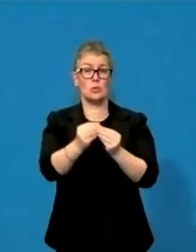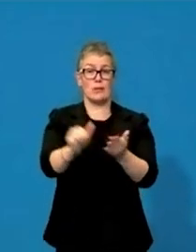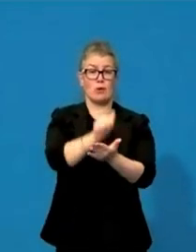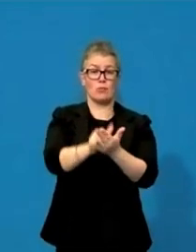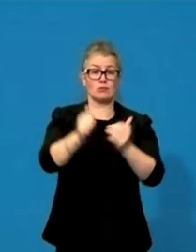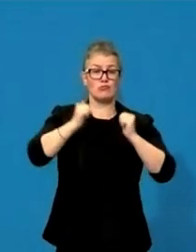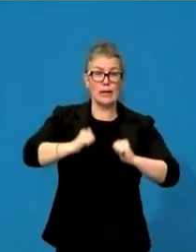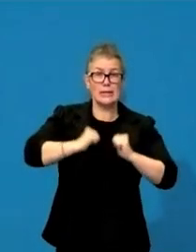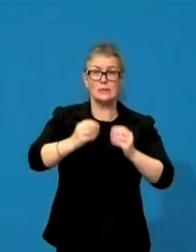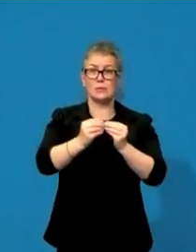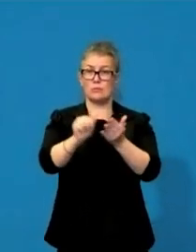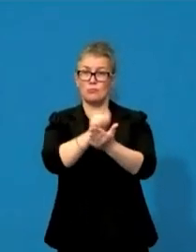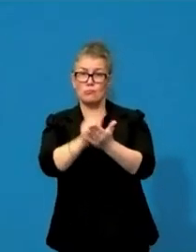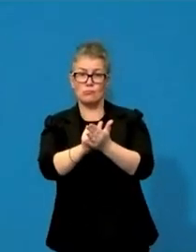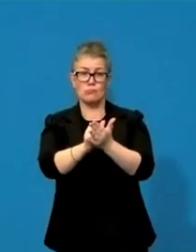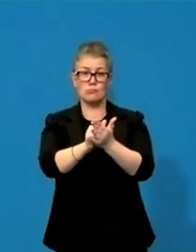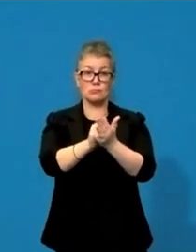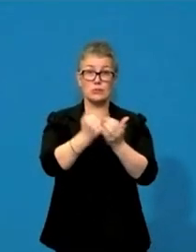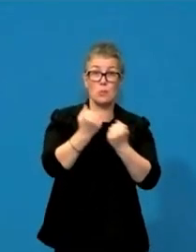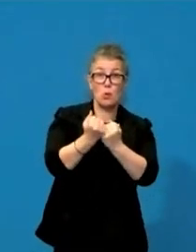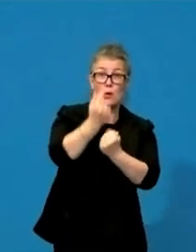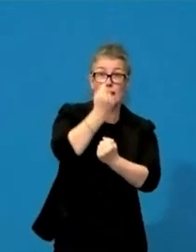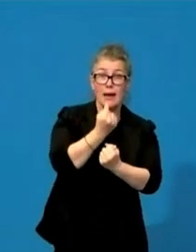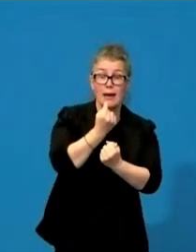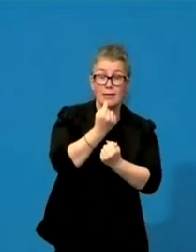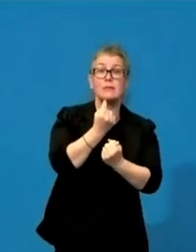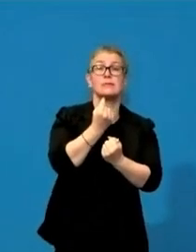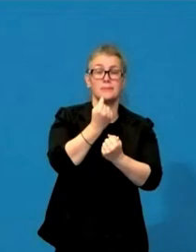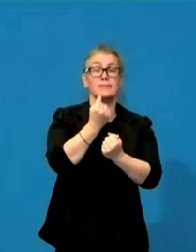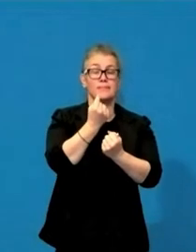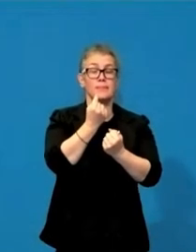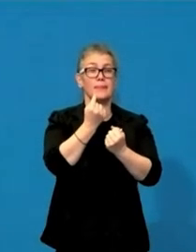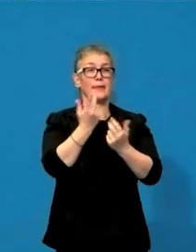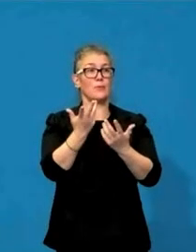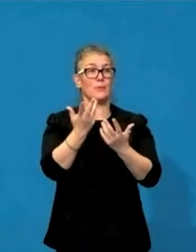If those families - and these are identified people in those families that -